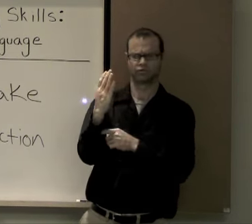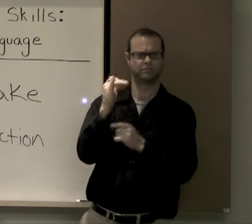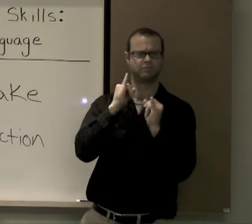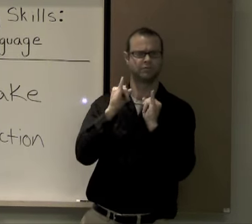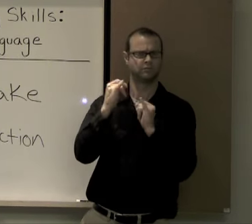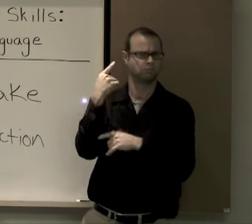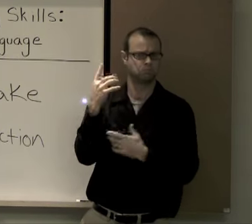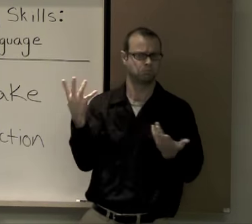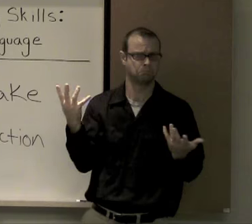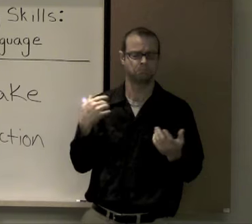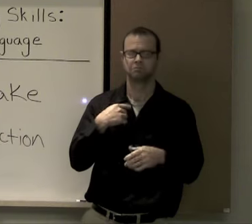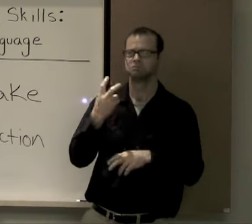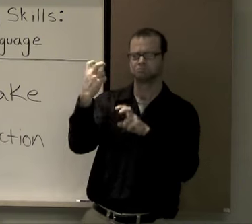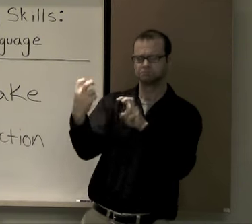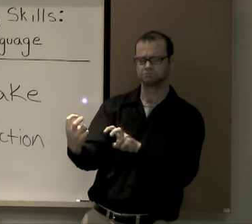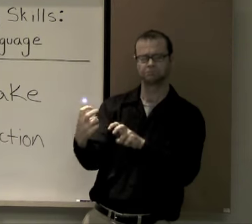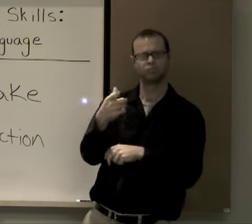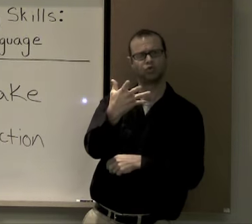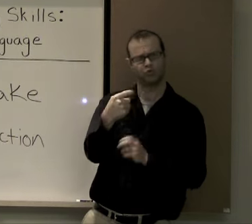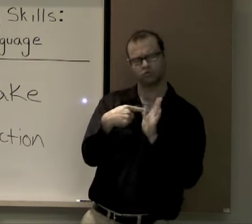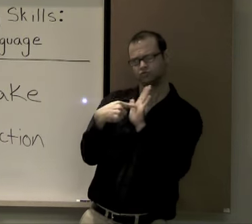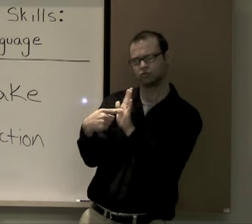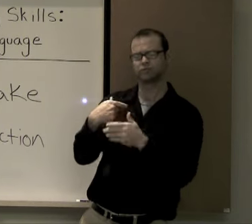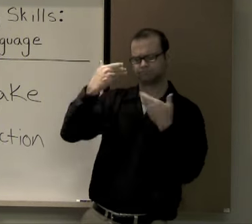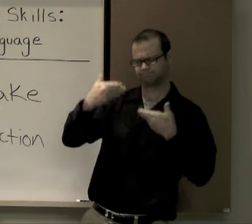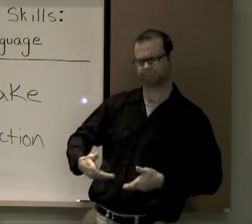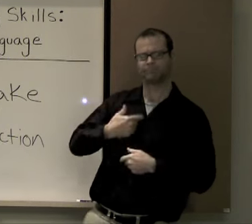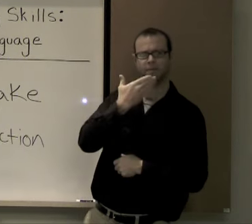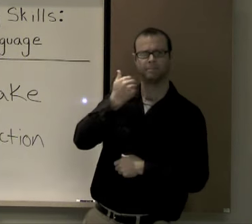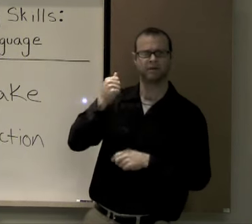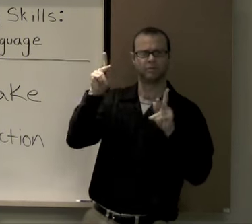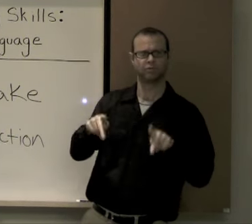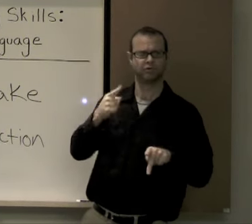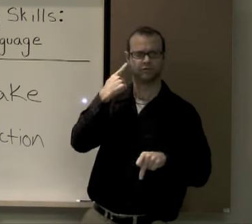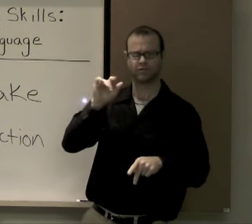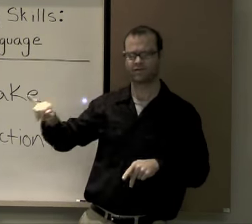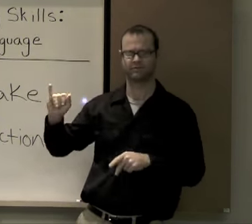and also by my body language. The first part we're going to discuss about body language is the importance of your introduction when you arrive for your interview.